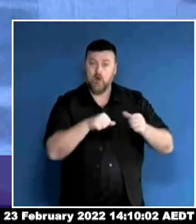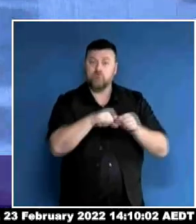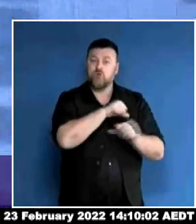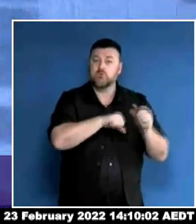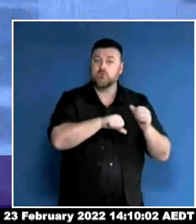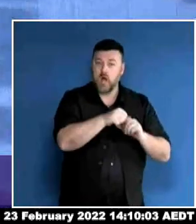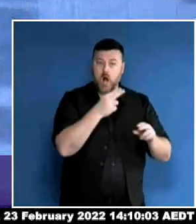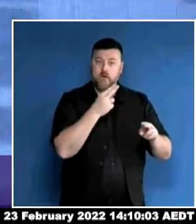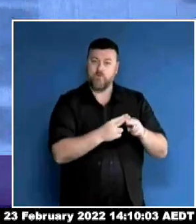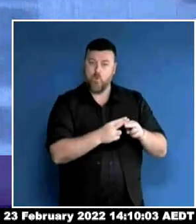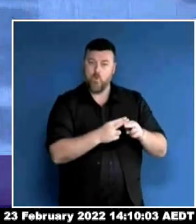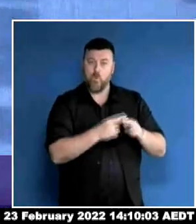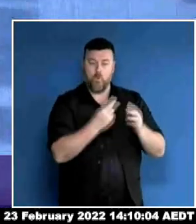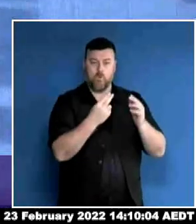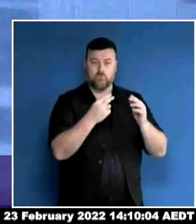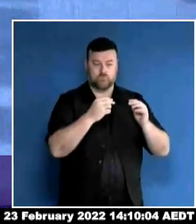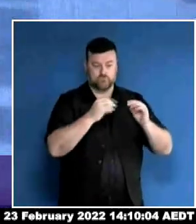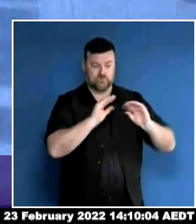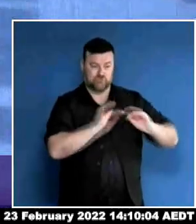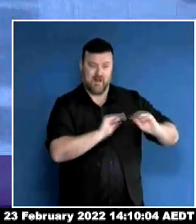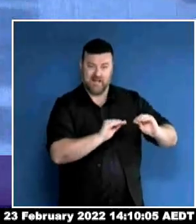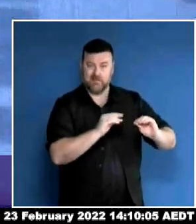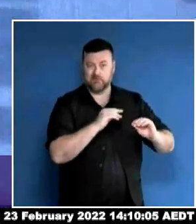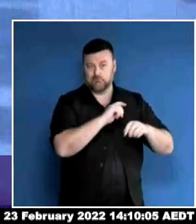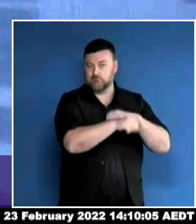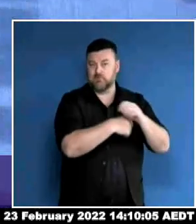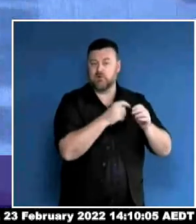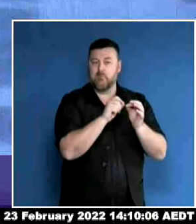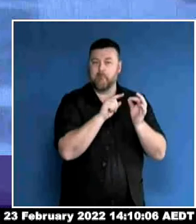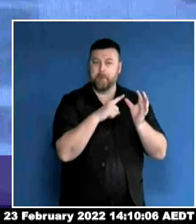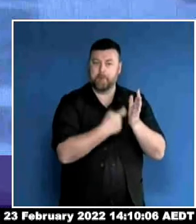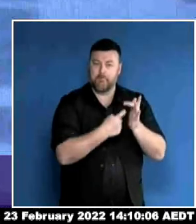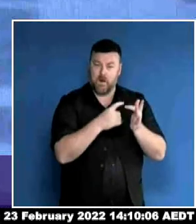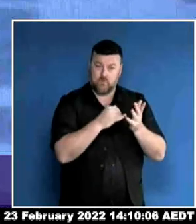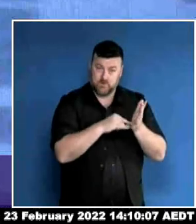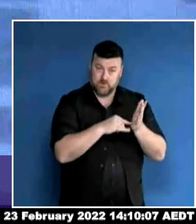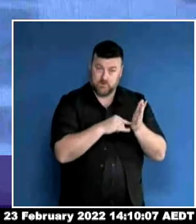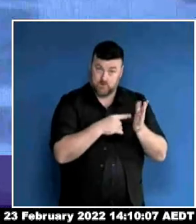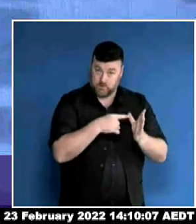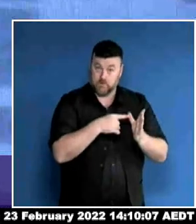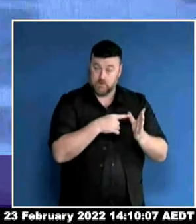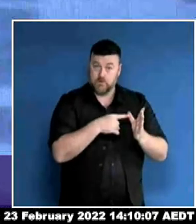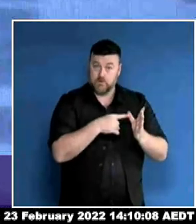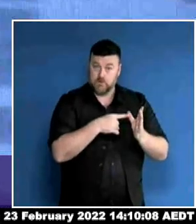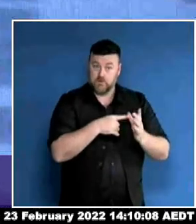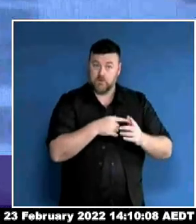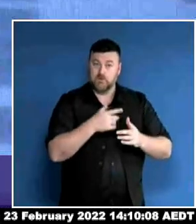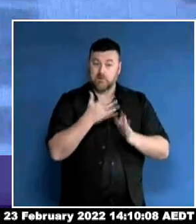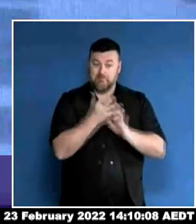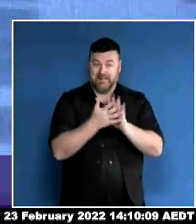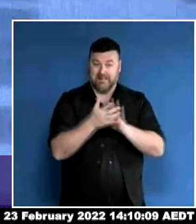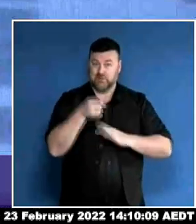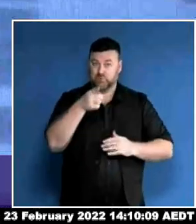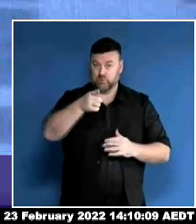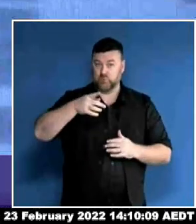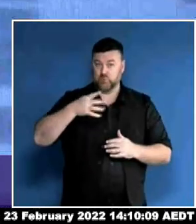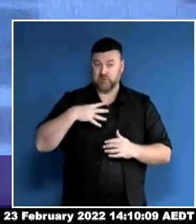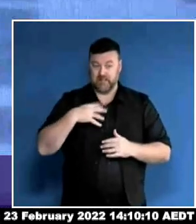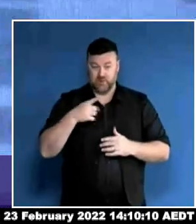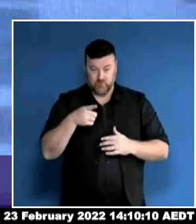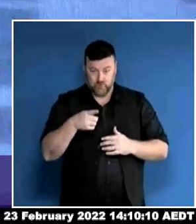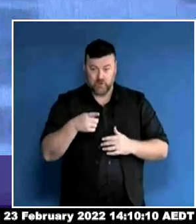baristas. You had to get to know all of the new participants, and this made the roster